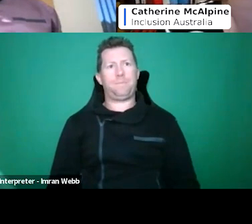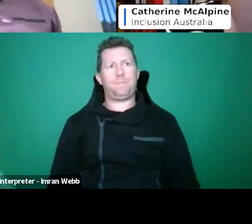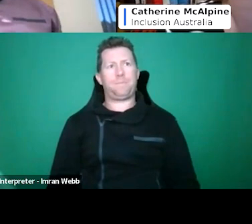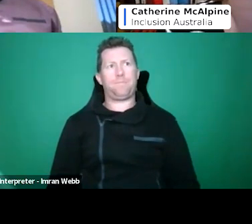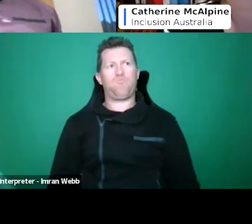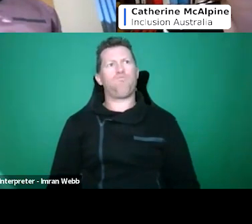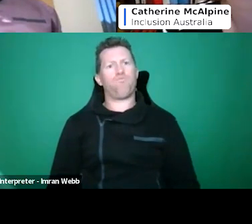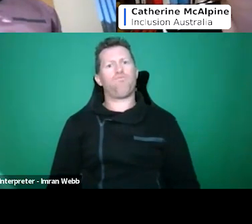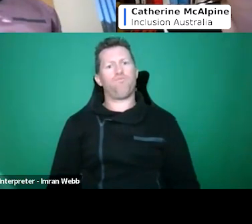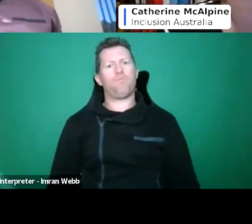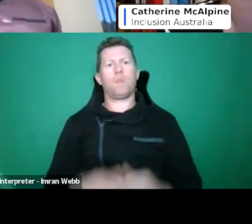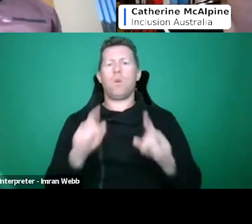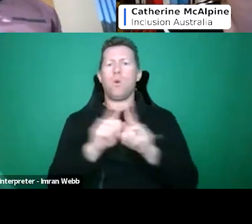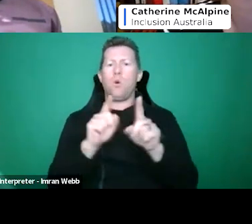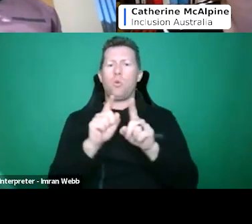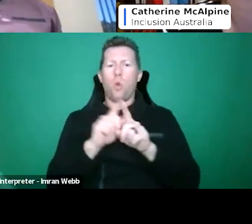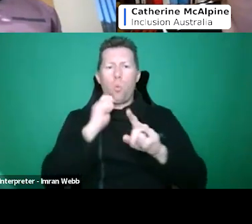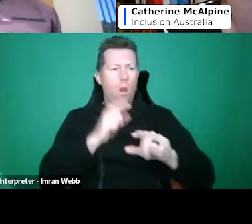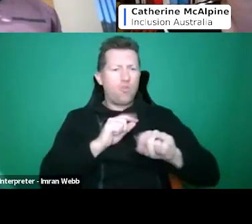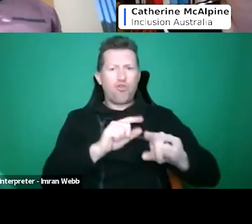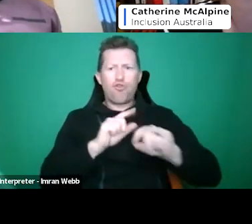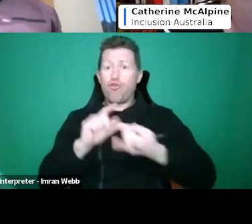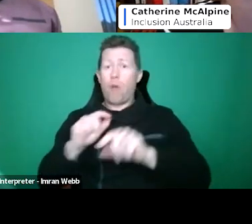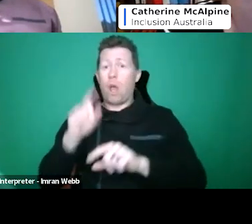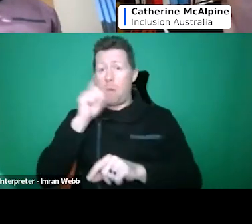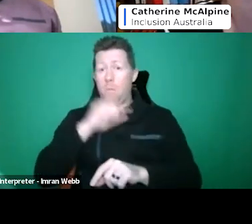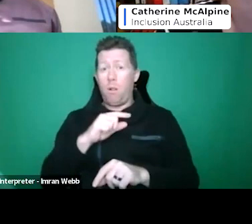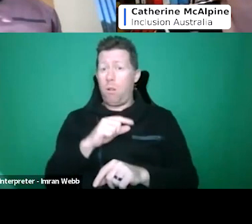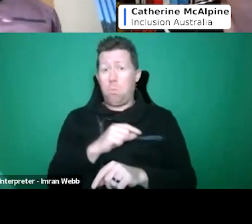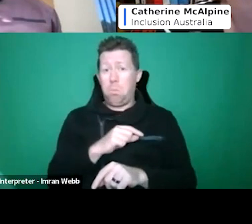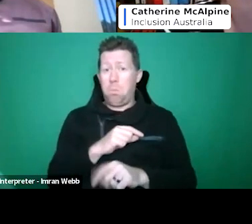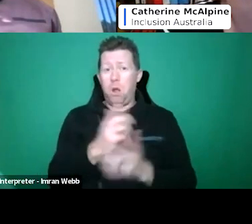tracking people over the life course. We won't know like people become